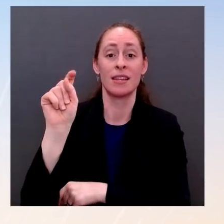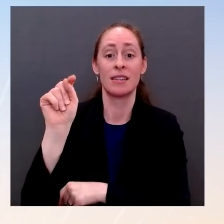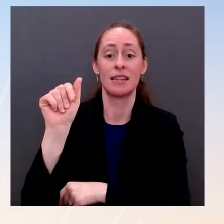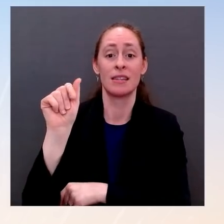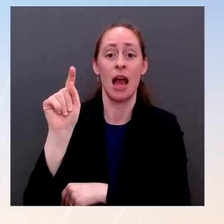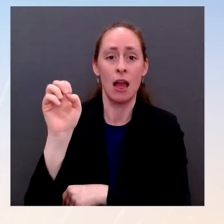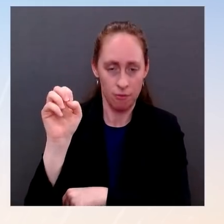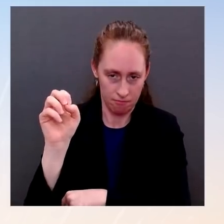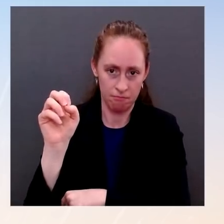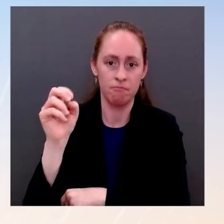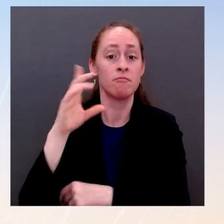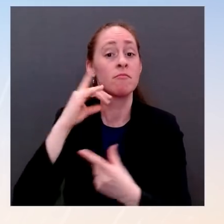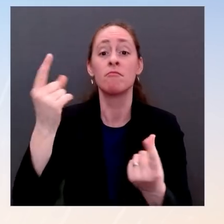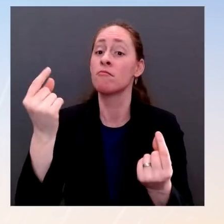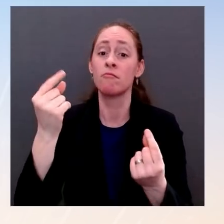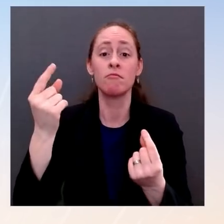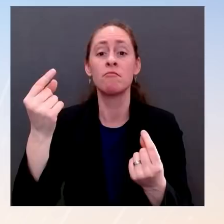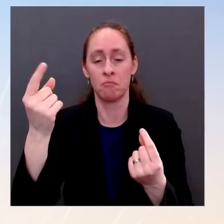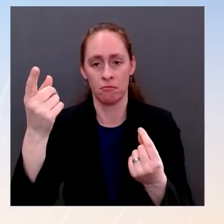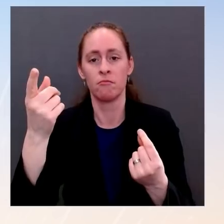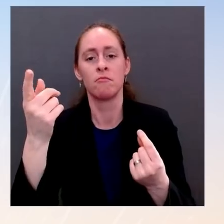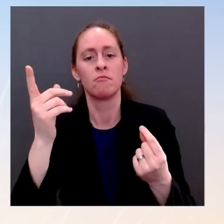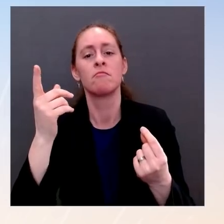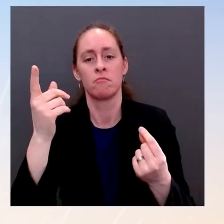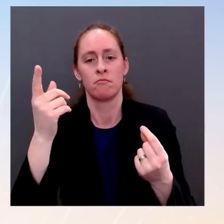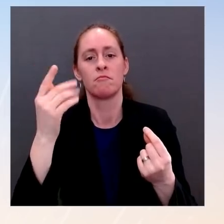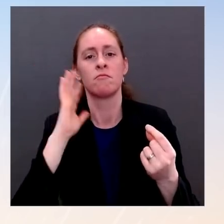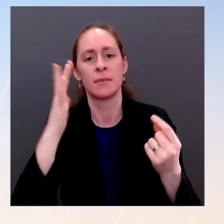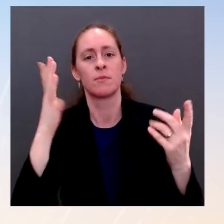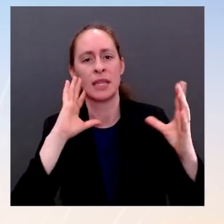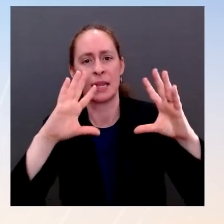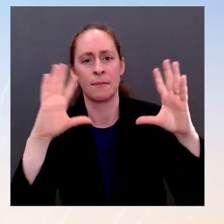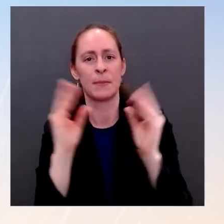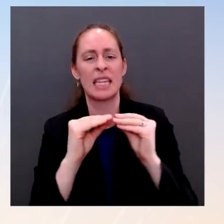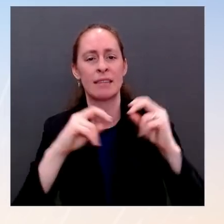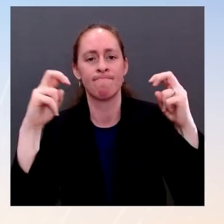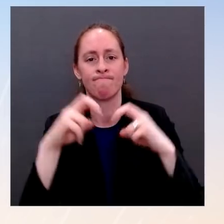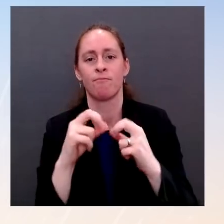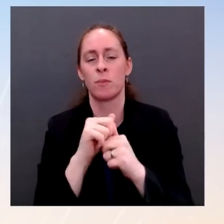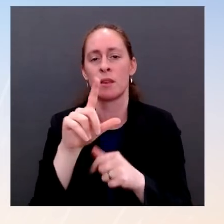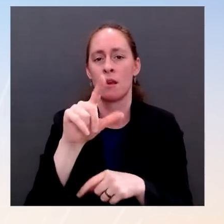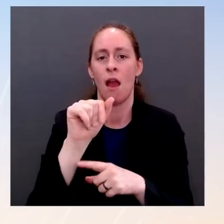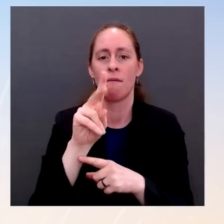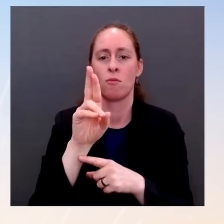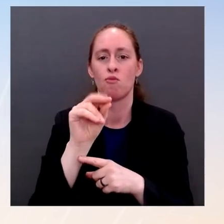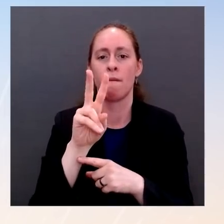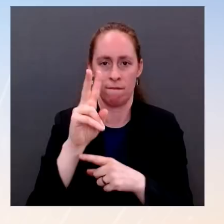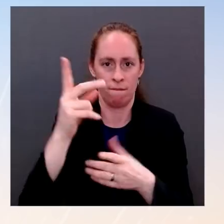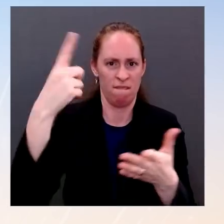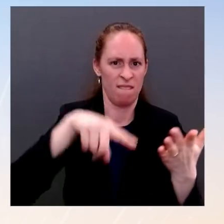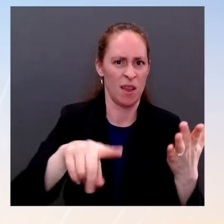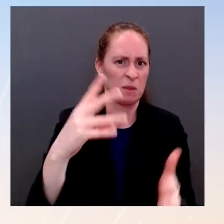and certainly we are continuing to review. In terms of the President's status or process there, I don't have anything to update you on.